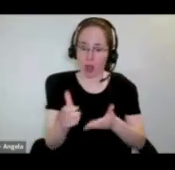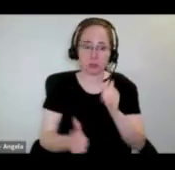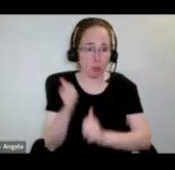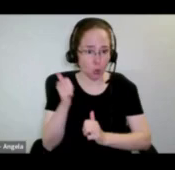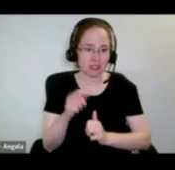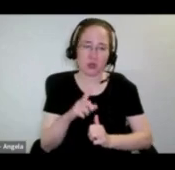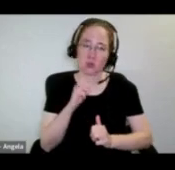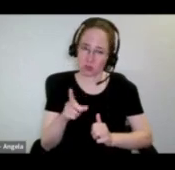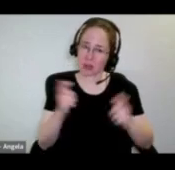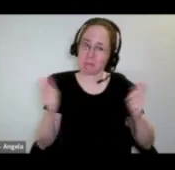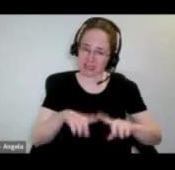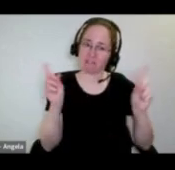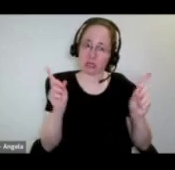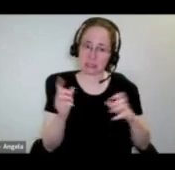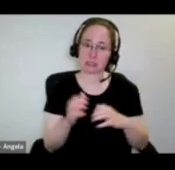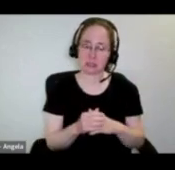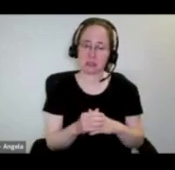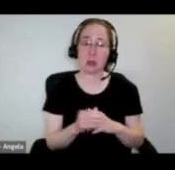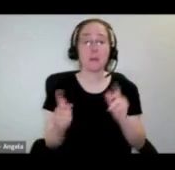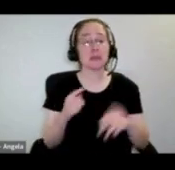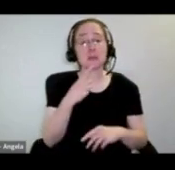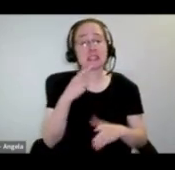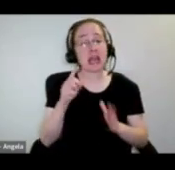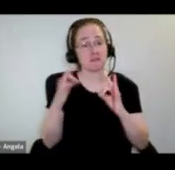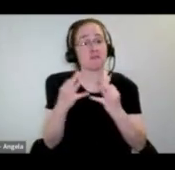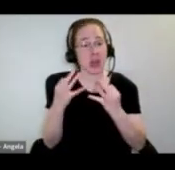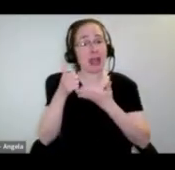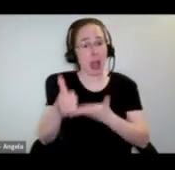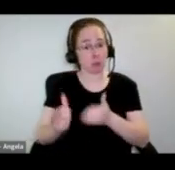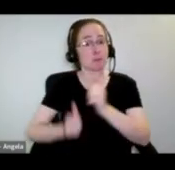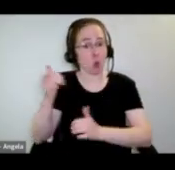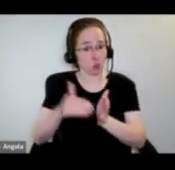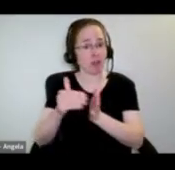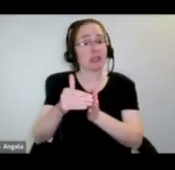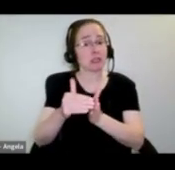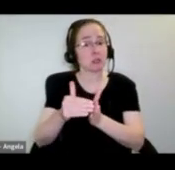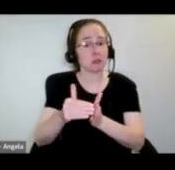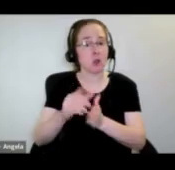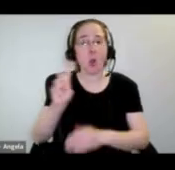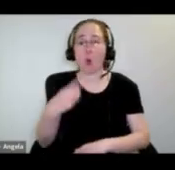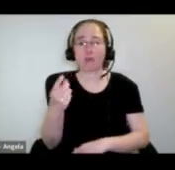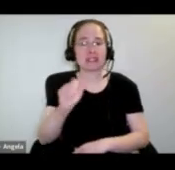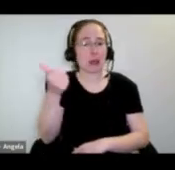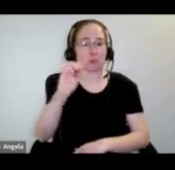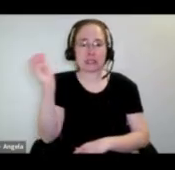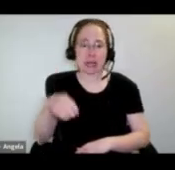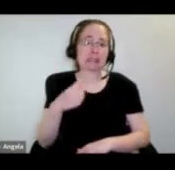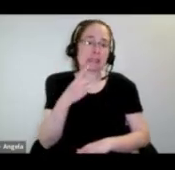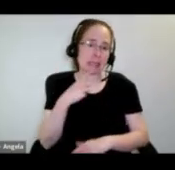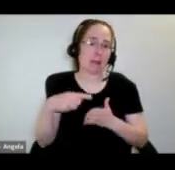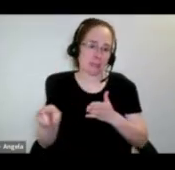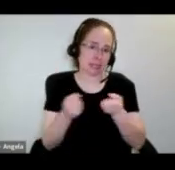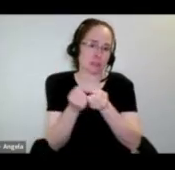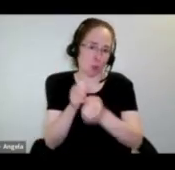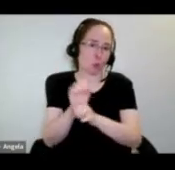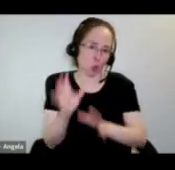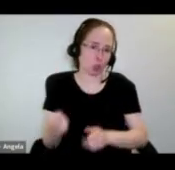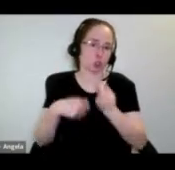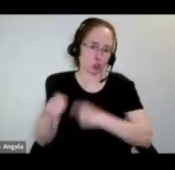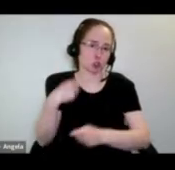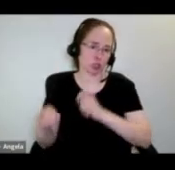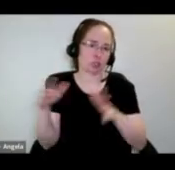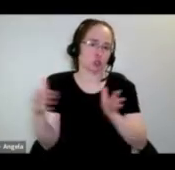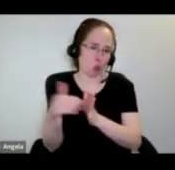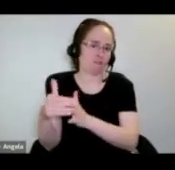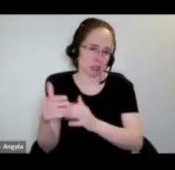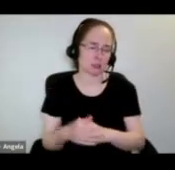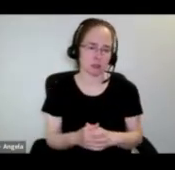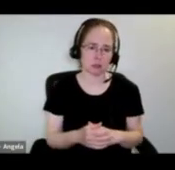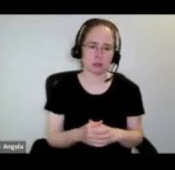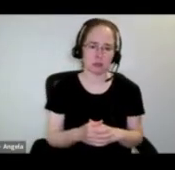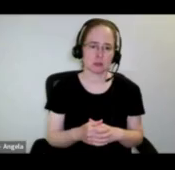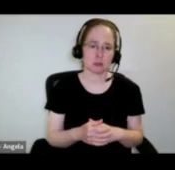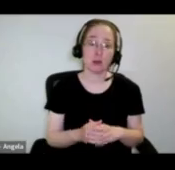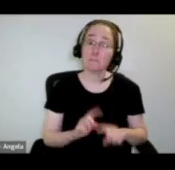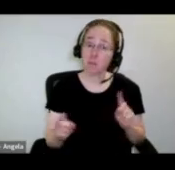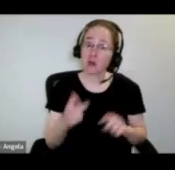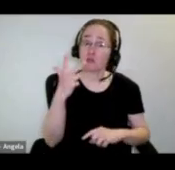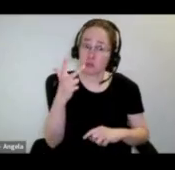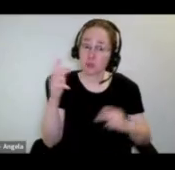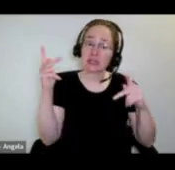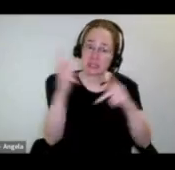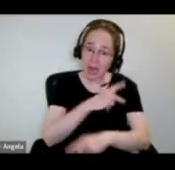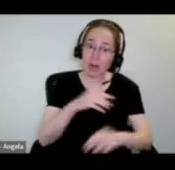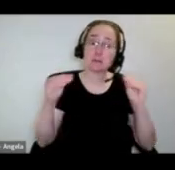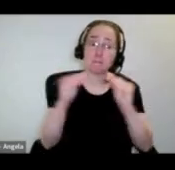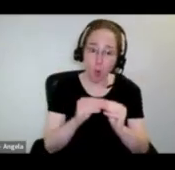Lindsay: Now, it's not surprising that when we look at this by who helps you most, there's a really big difference. So, among those who say paid family help them most often, just 10% say that their paid support workers change too often.